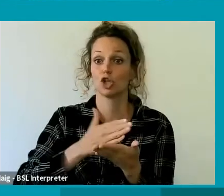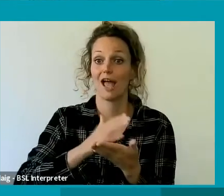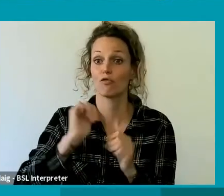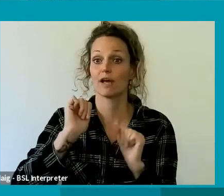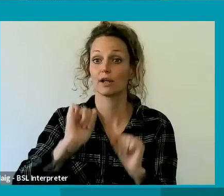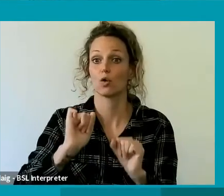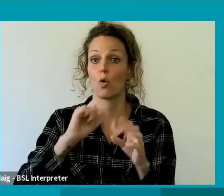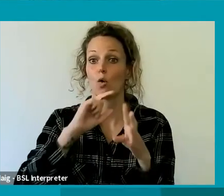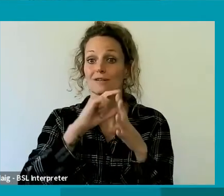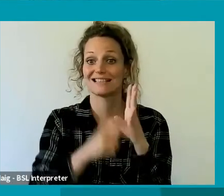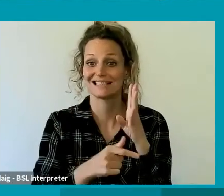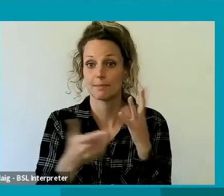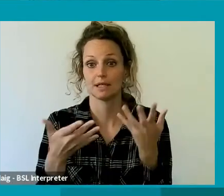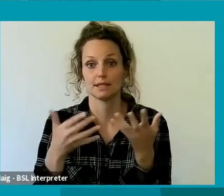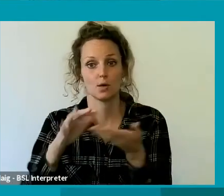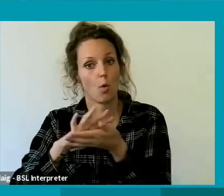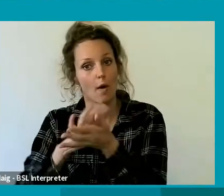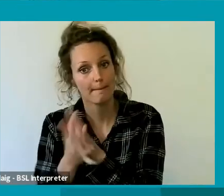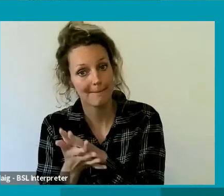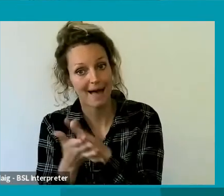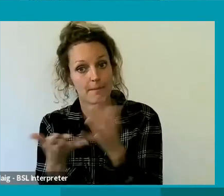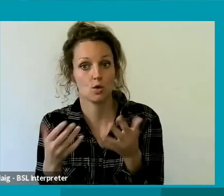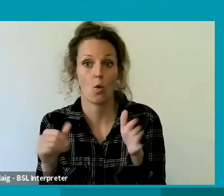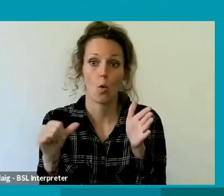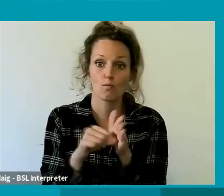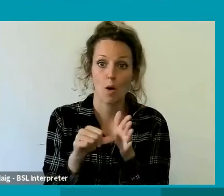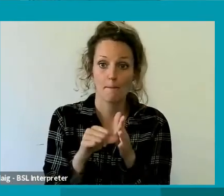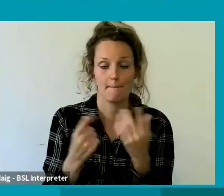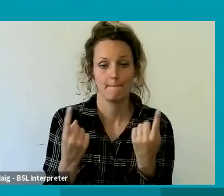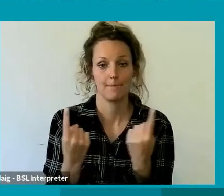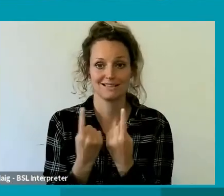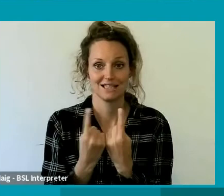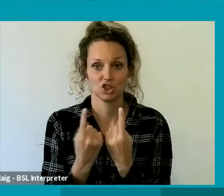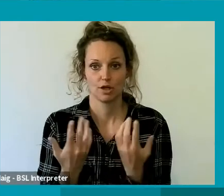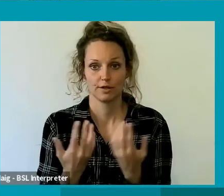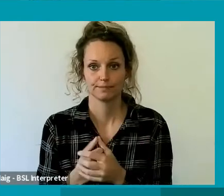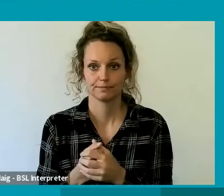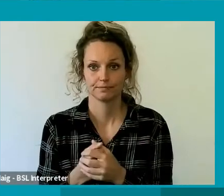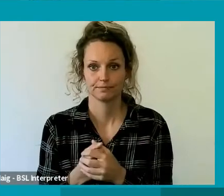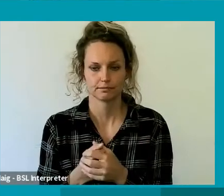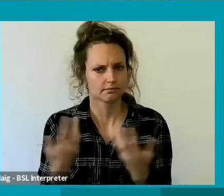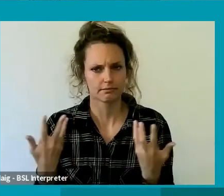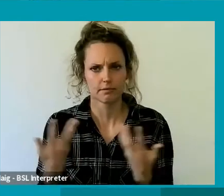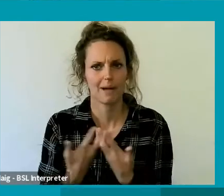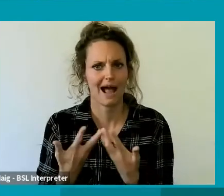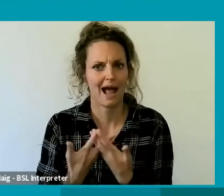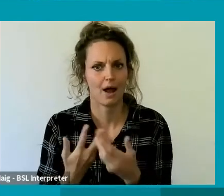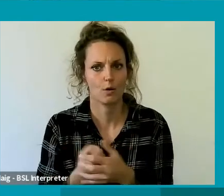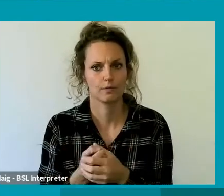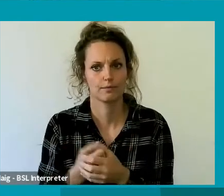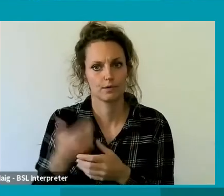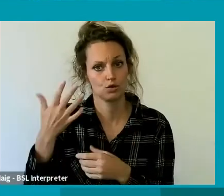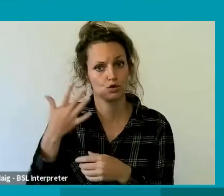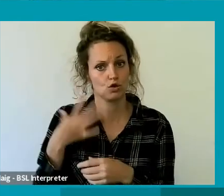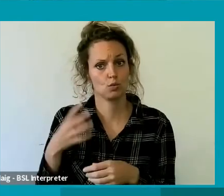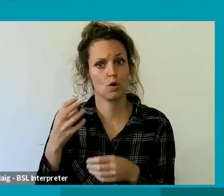Your impairment, your condition. How do you do that? Do you want to do it on LinkedIn?